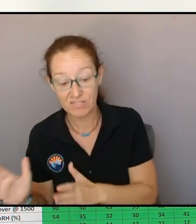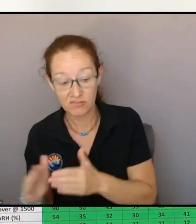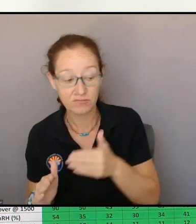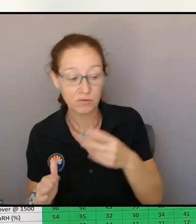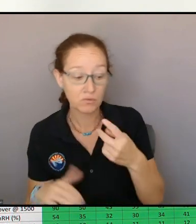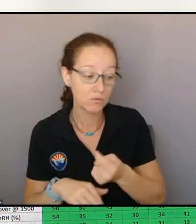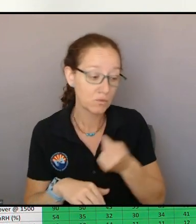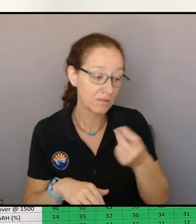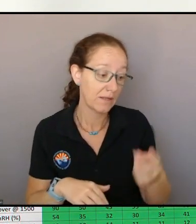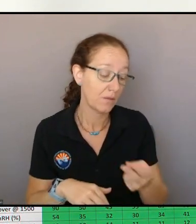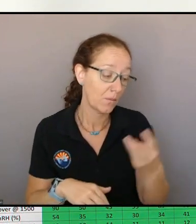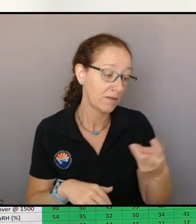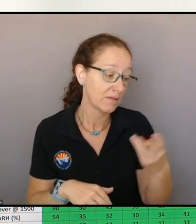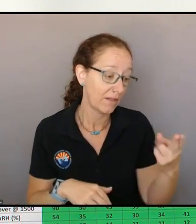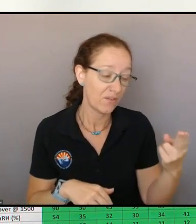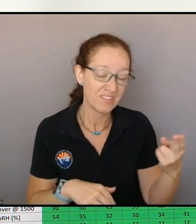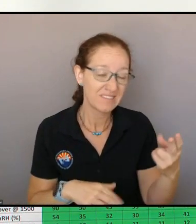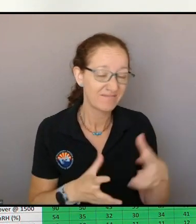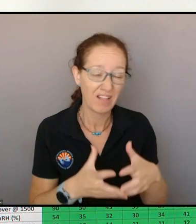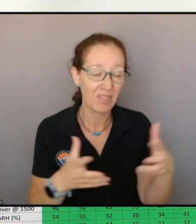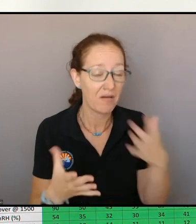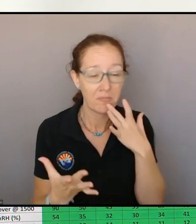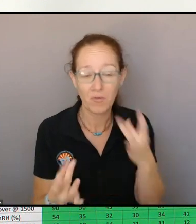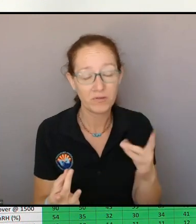I say, keeping moisture in the atmosphere just not nearly as